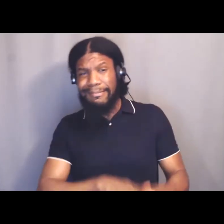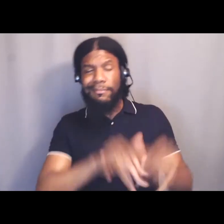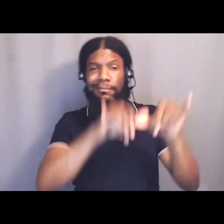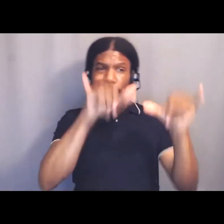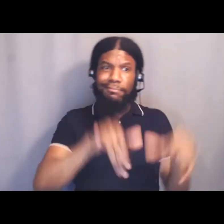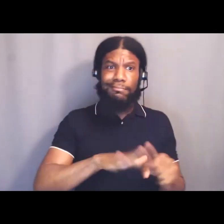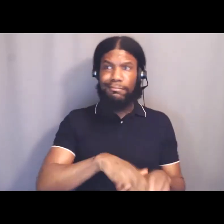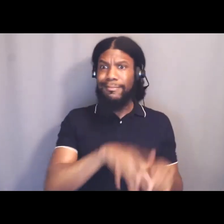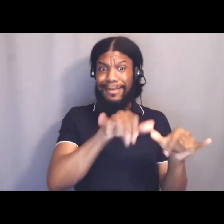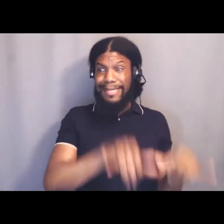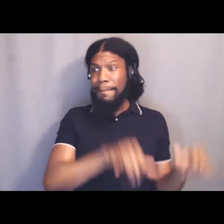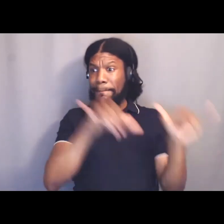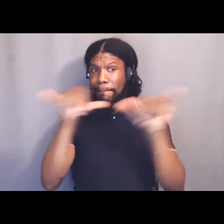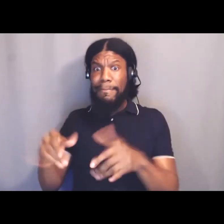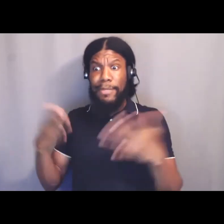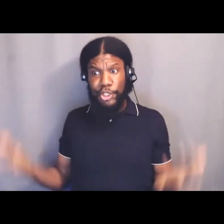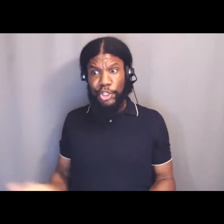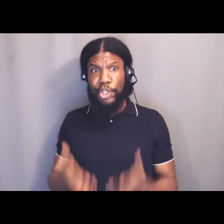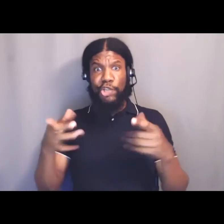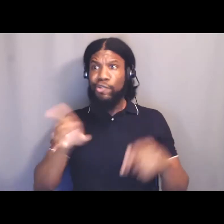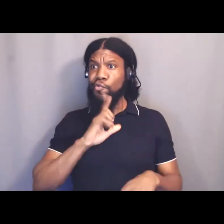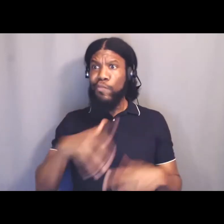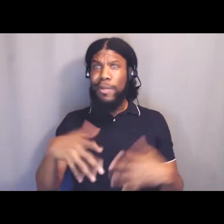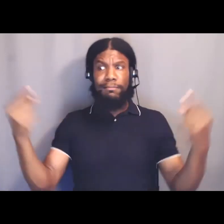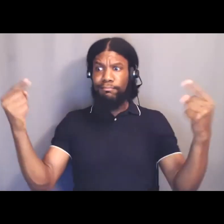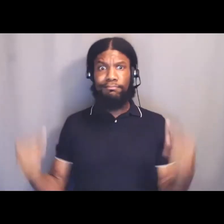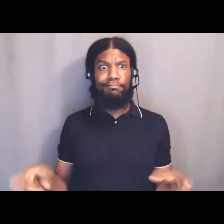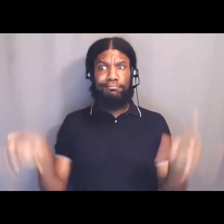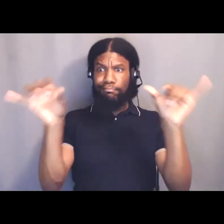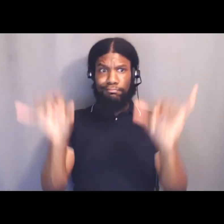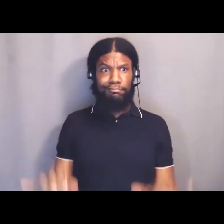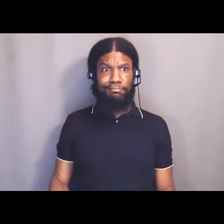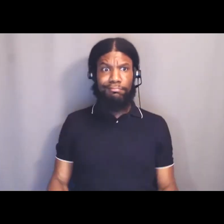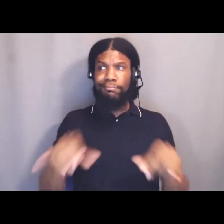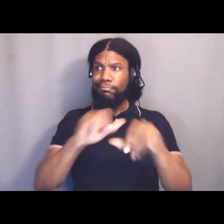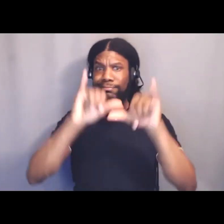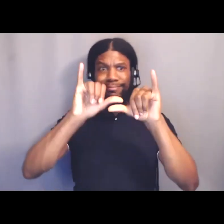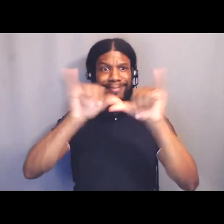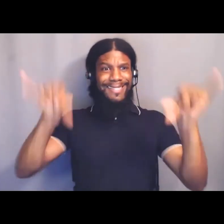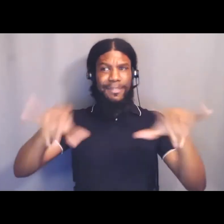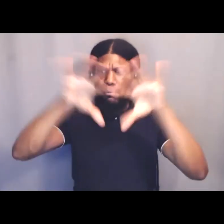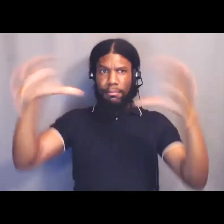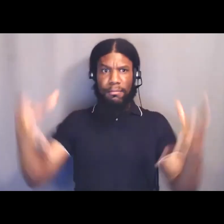in America as well, and how it's all interlinked with the same kind of establishment. So that was really nice.